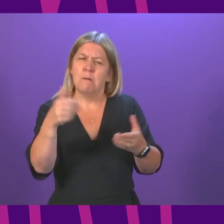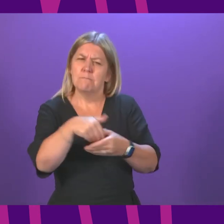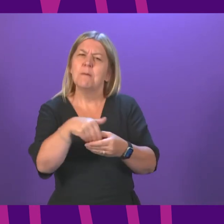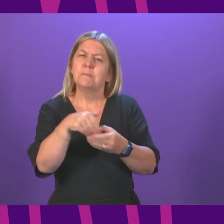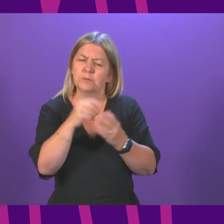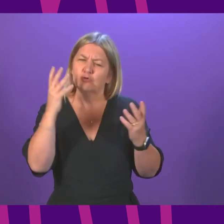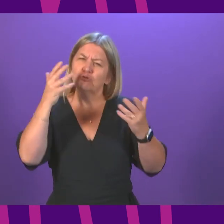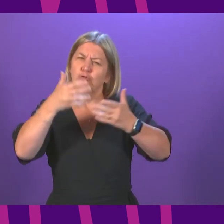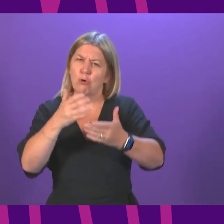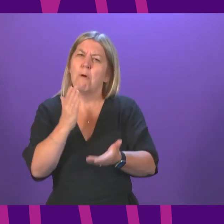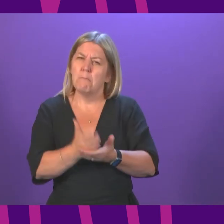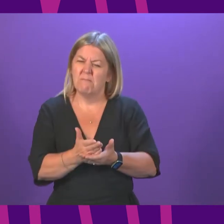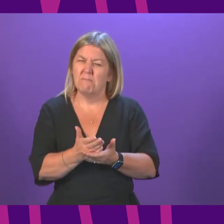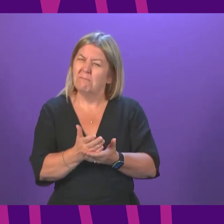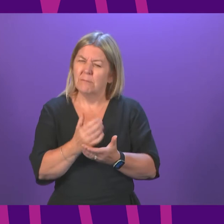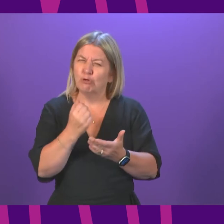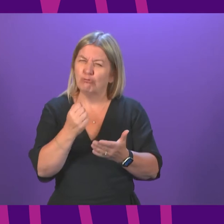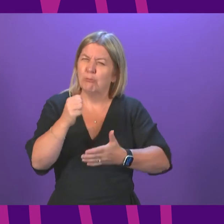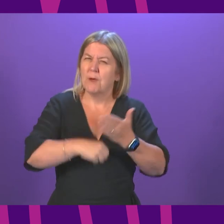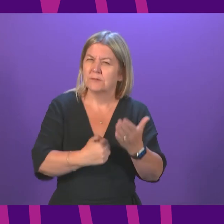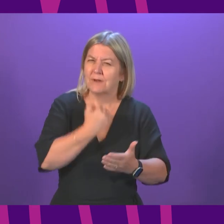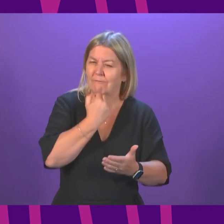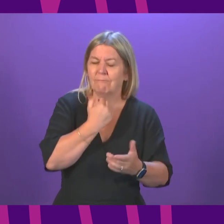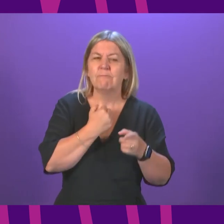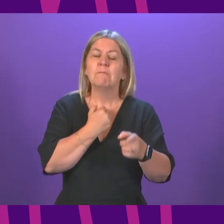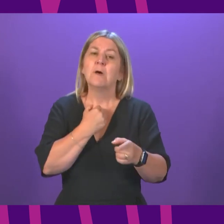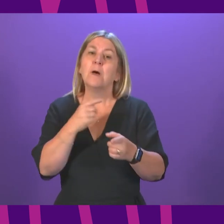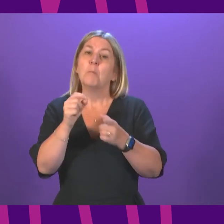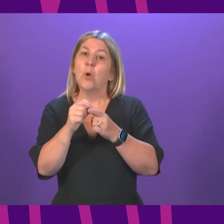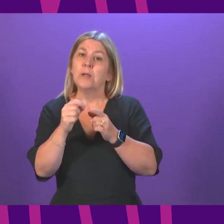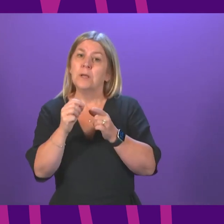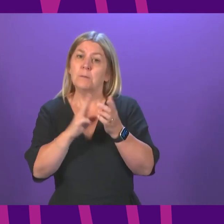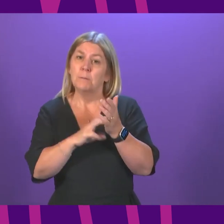go far enough. I turn to Pauline McNeill’s amendments, on which she has made fair points